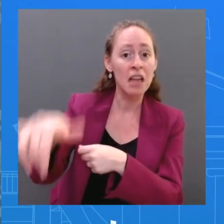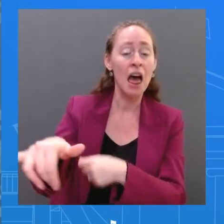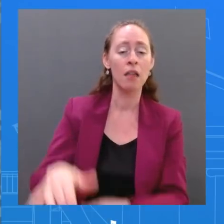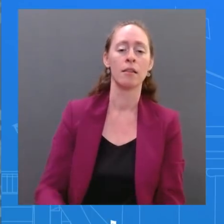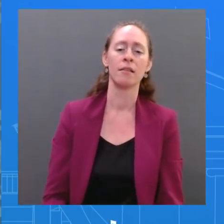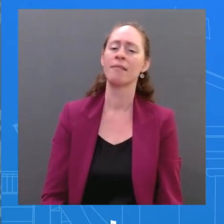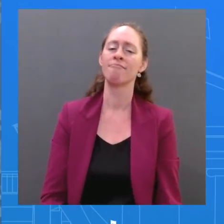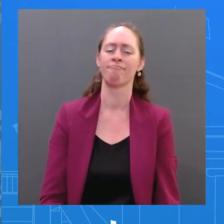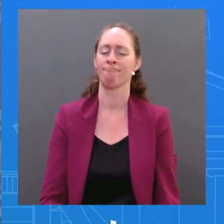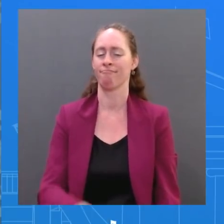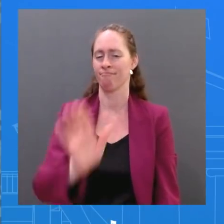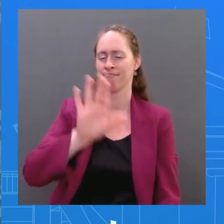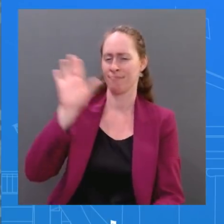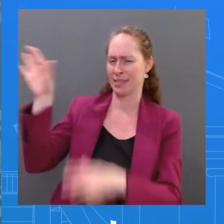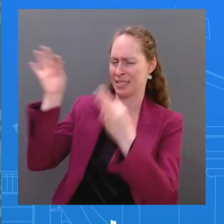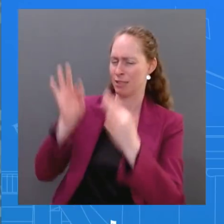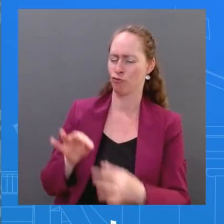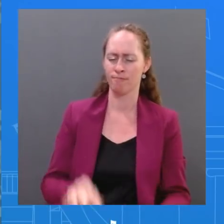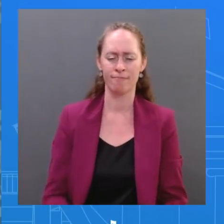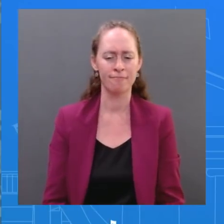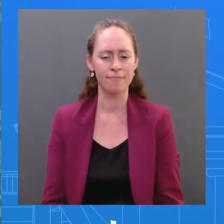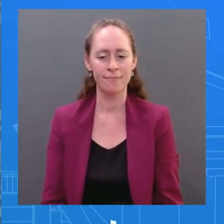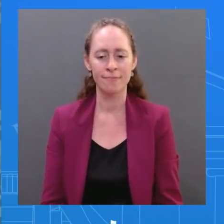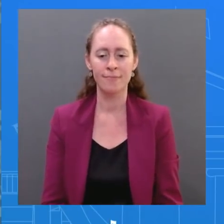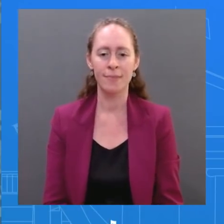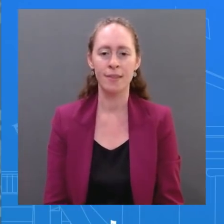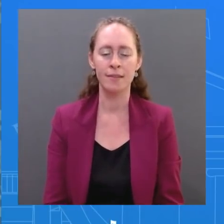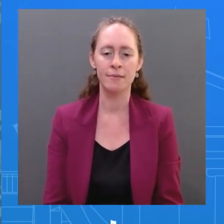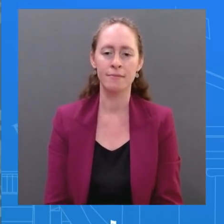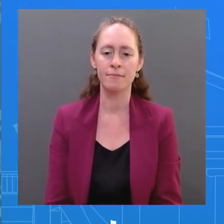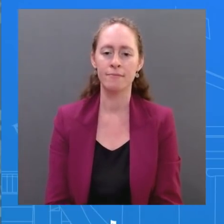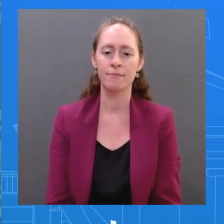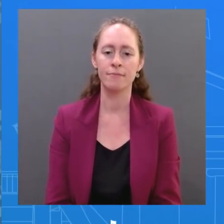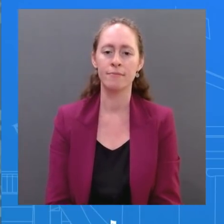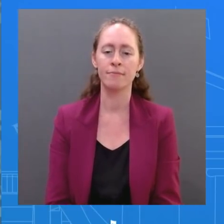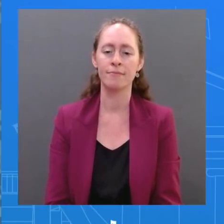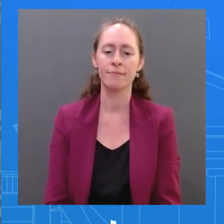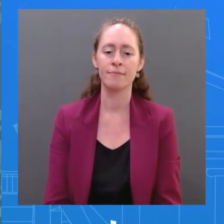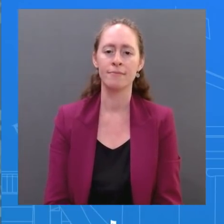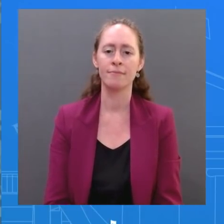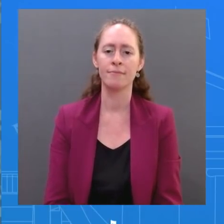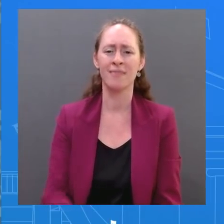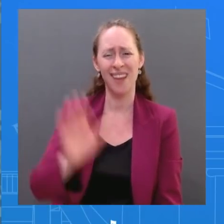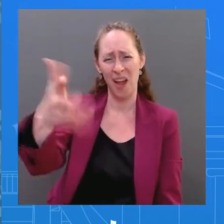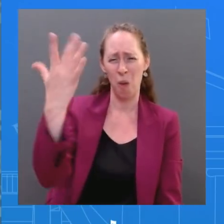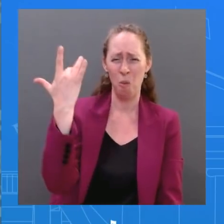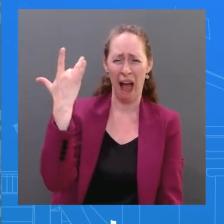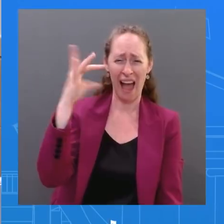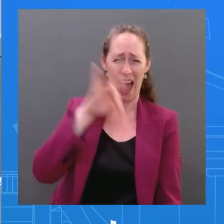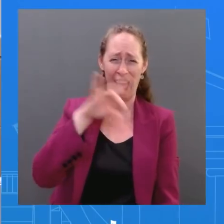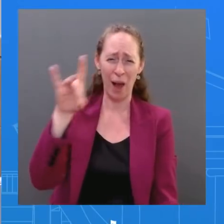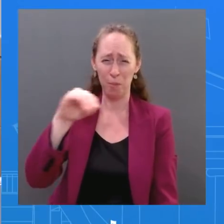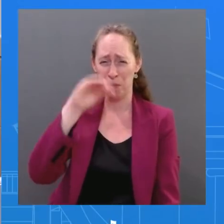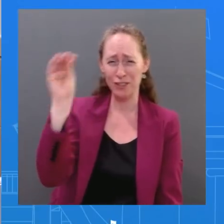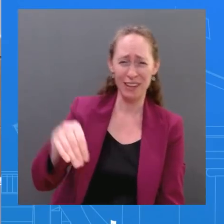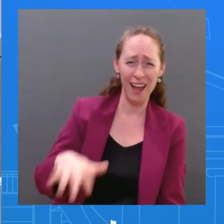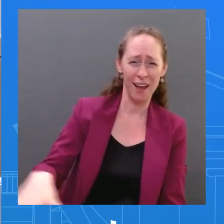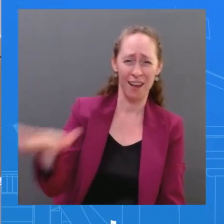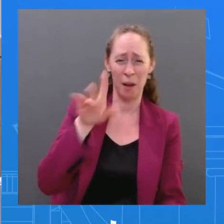The Press: Thanks, Karine. Why do you think it is the 88 percent of people in this country polled by Monmouth think the country is on the wrong track?